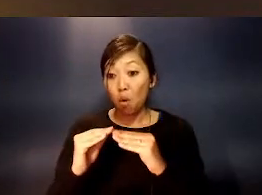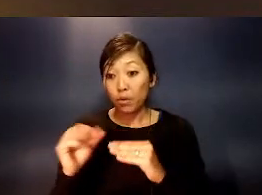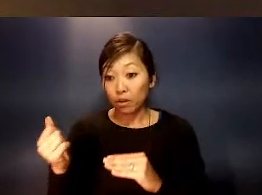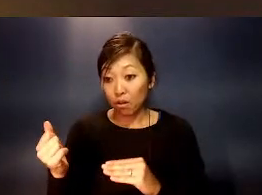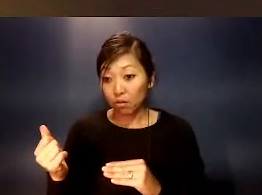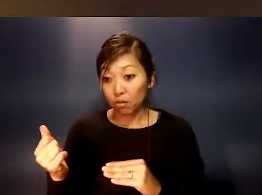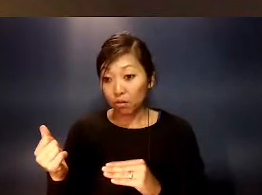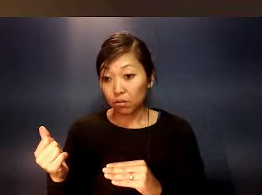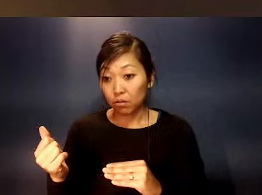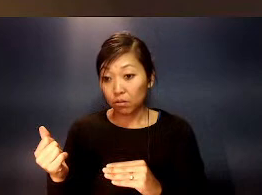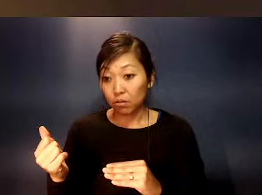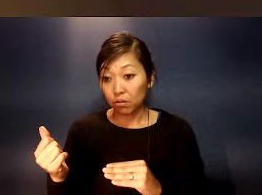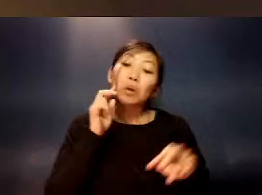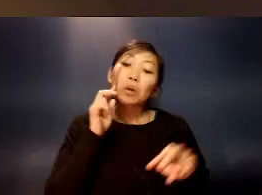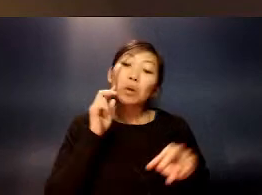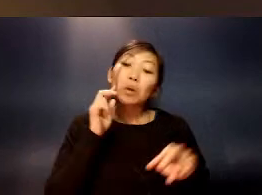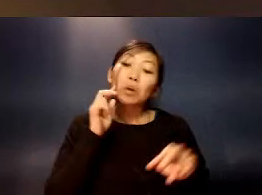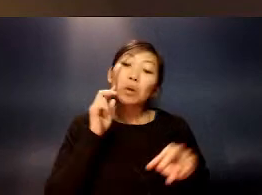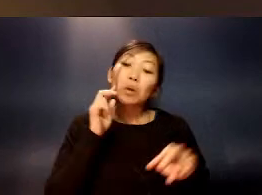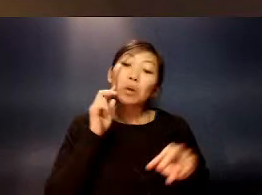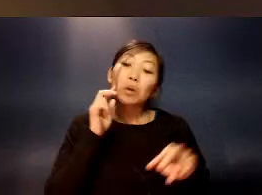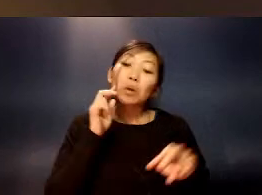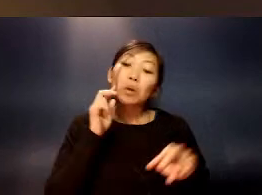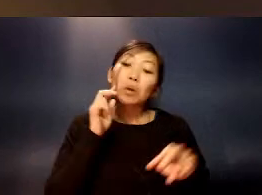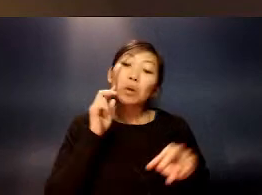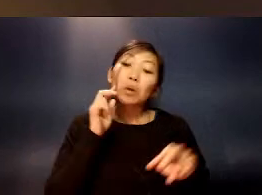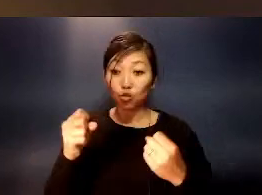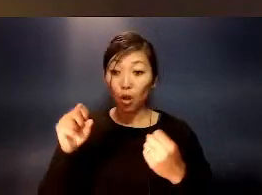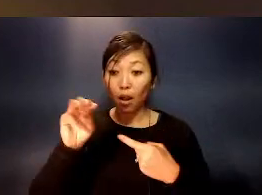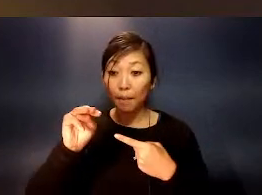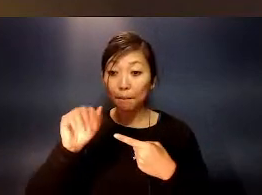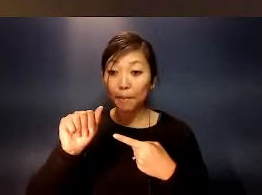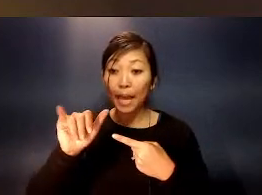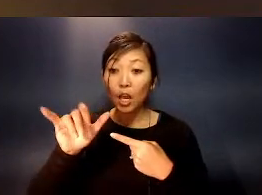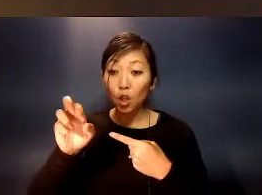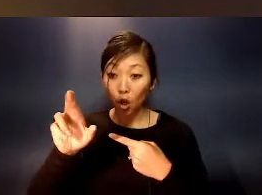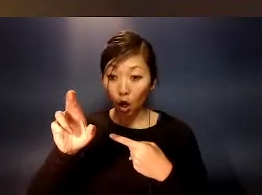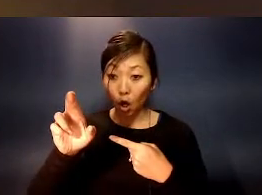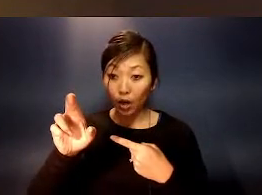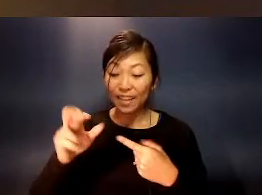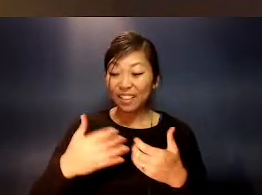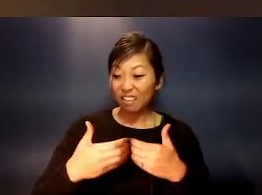WE CAN SEE THE DIVISIONS, IF YOU LOOK AT WHERE THE WEALTHY PEOPLE LIVE AND WHERE THEY DON'T LIVE AND HOW THEY VOTED. BUT YOU CAN ALSO SEE IT WITHIN THE WARDS.